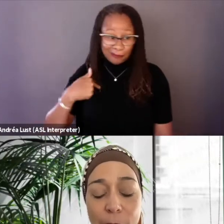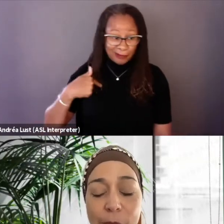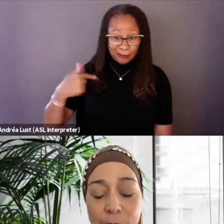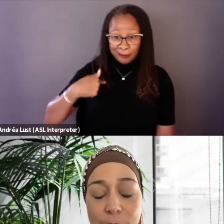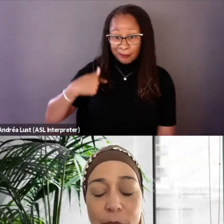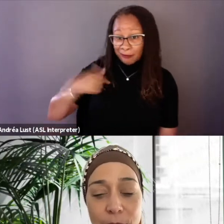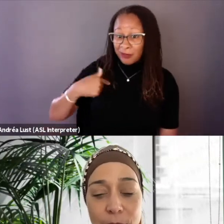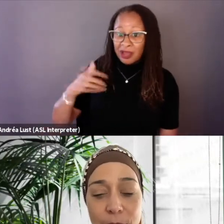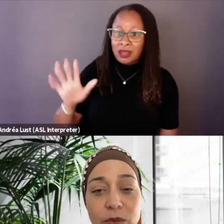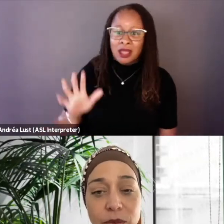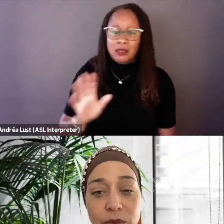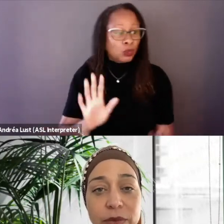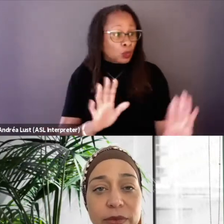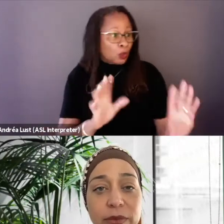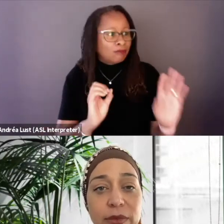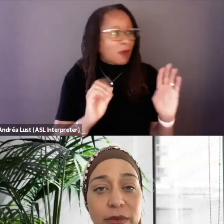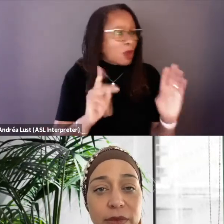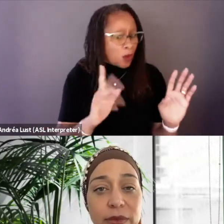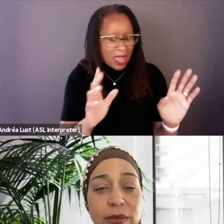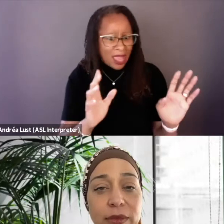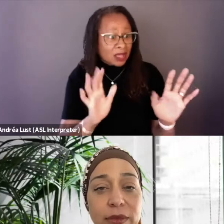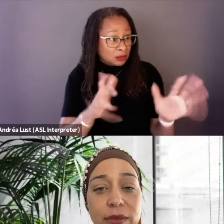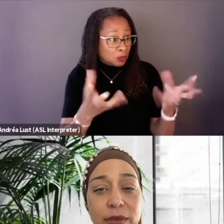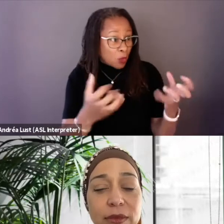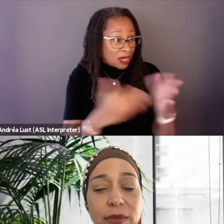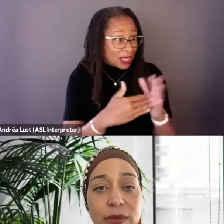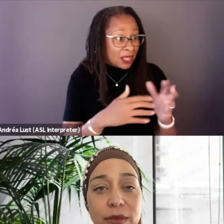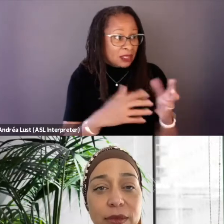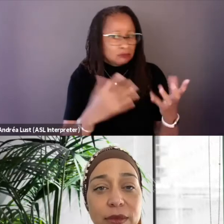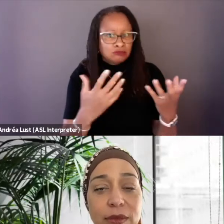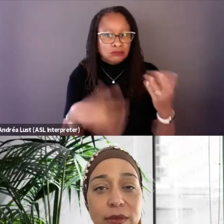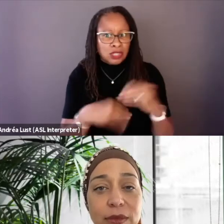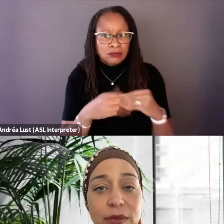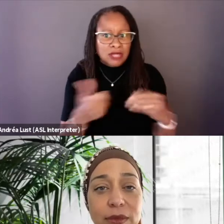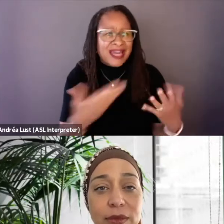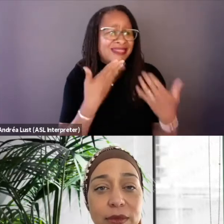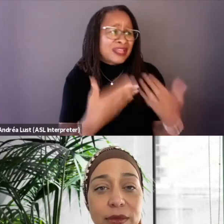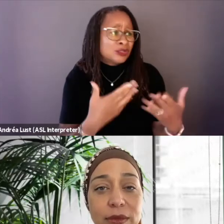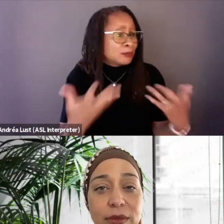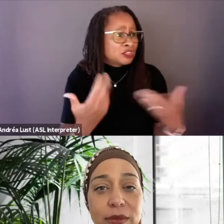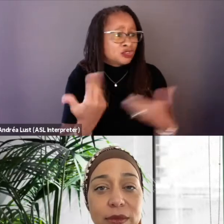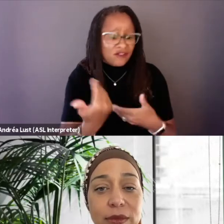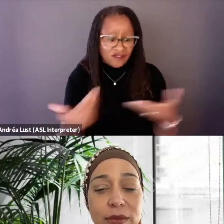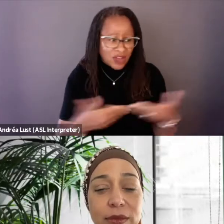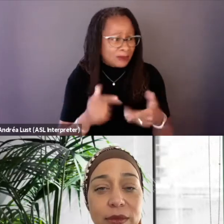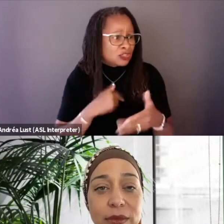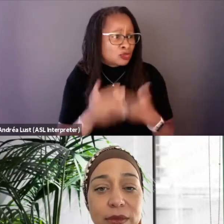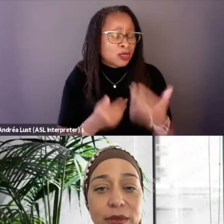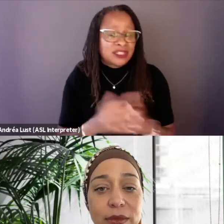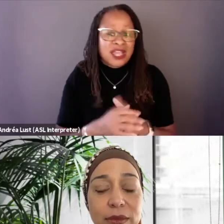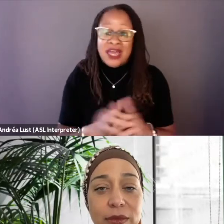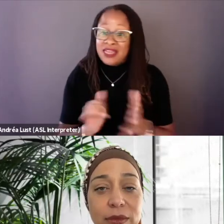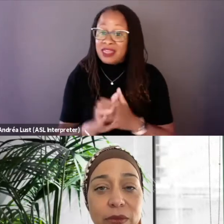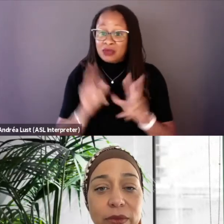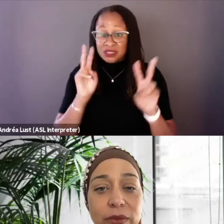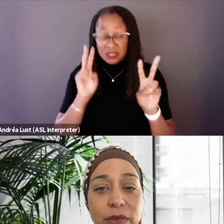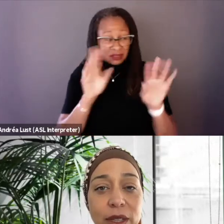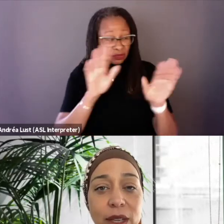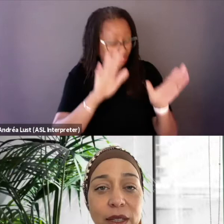Is that what you want, you know? What else can I do? Thank you so much for bringing me... Like there was that reverence that everybody had coming in. It was awesome.